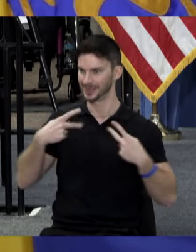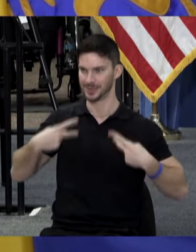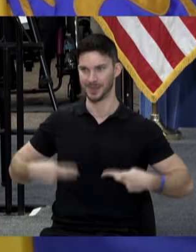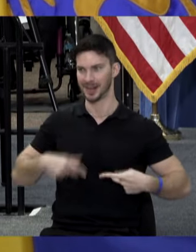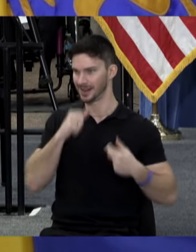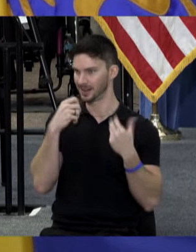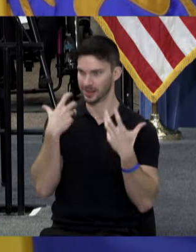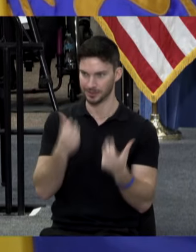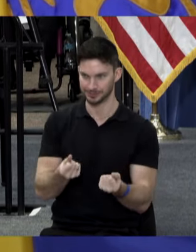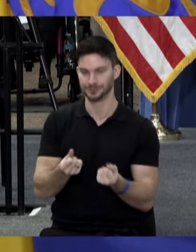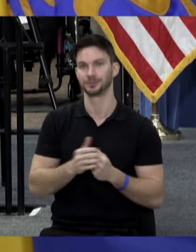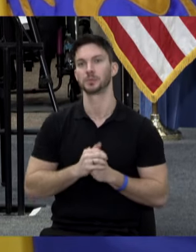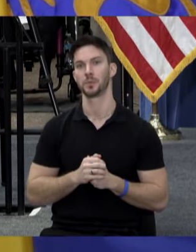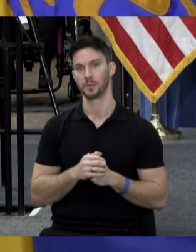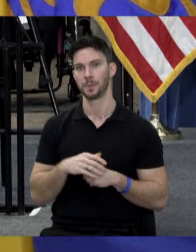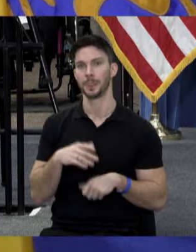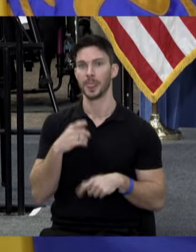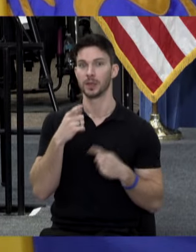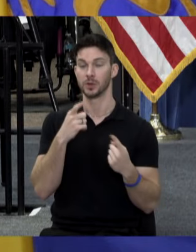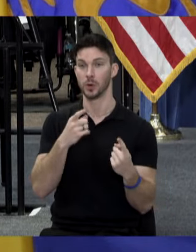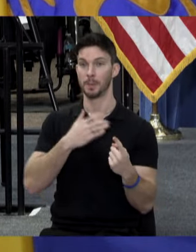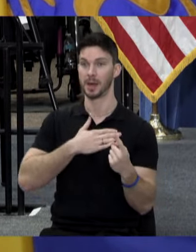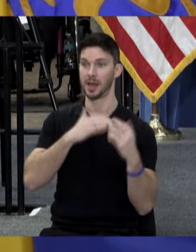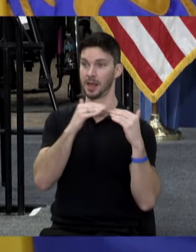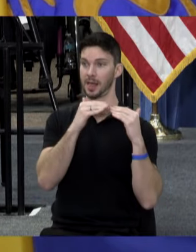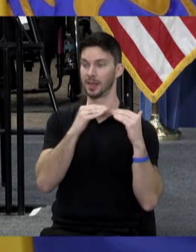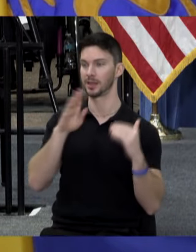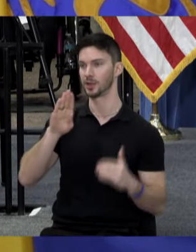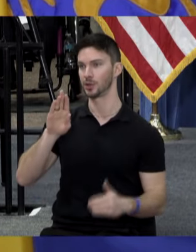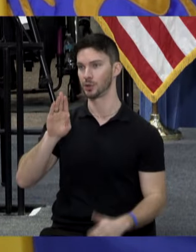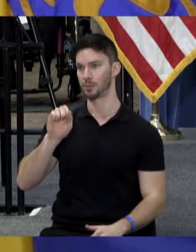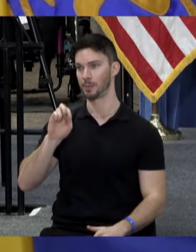now colleagues, Bernadette, who has decades of experience as an information specialist,